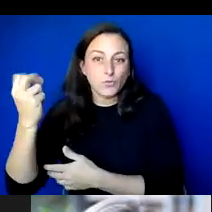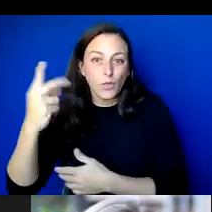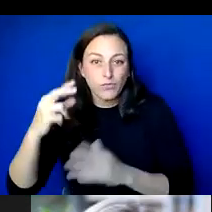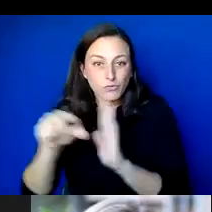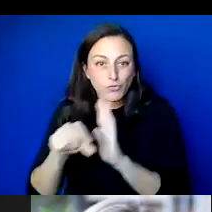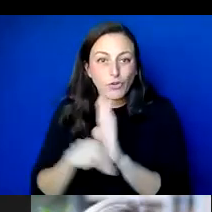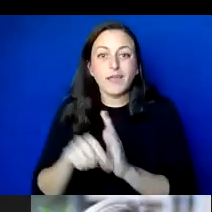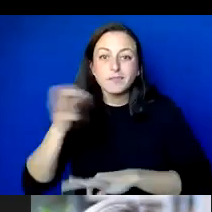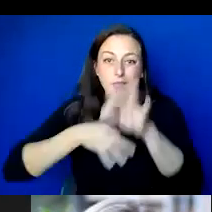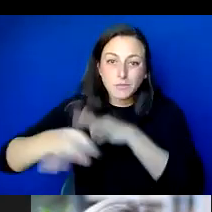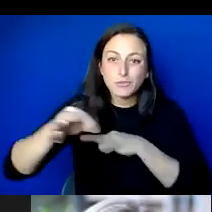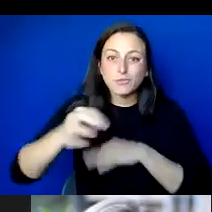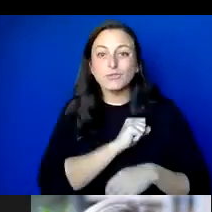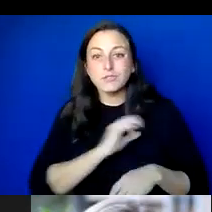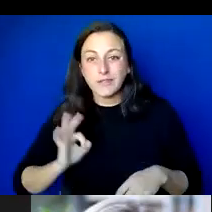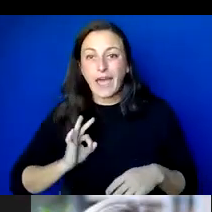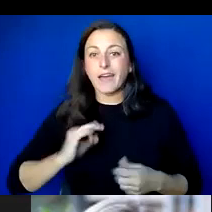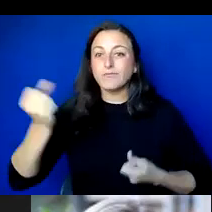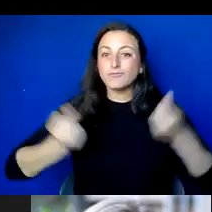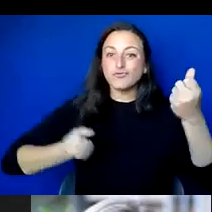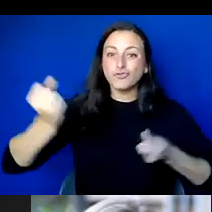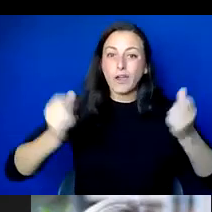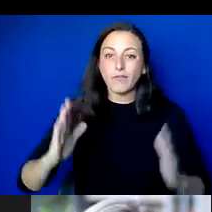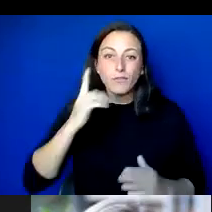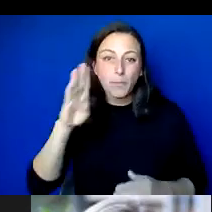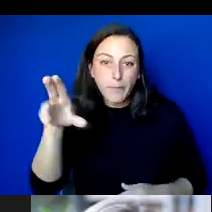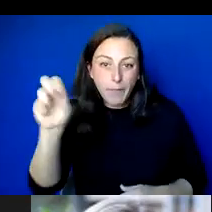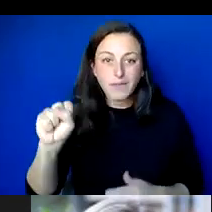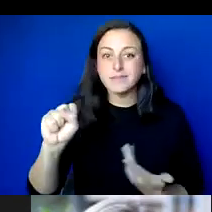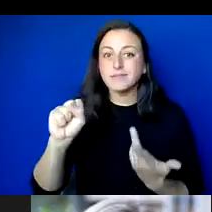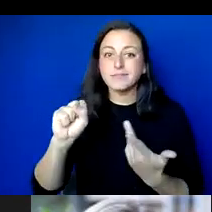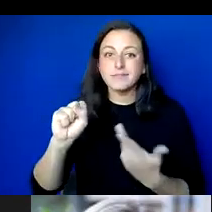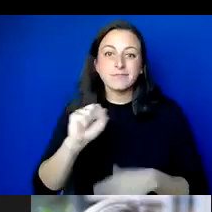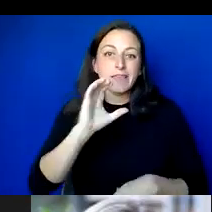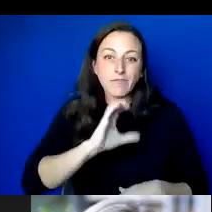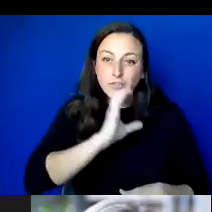including the bus drivers school, food service, counselors, administrative staff, safety workers,